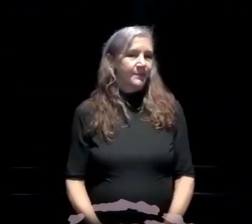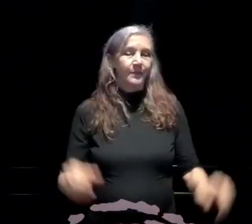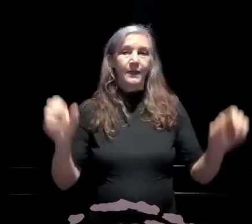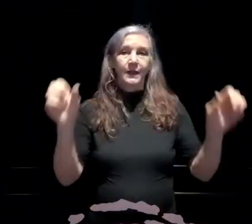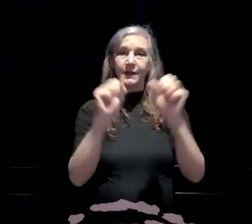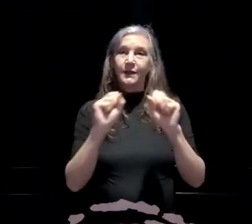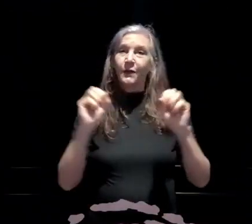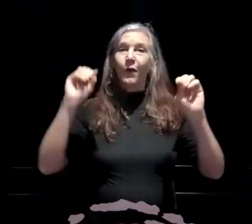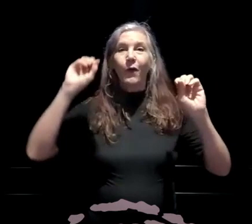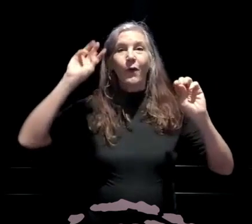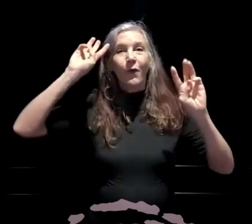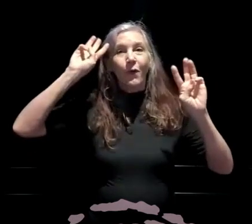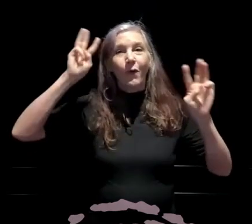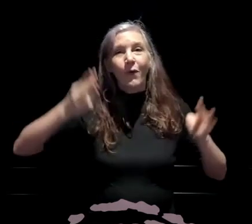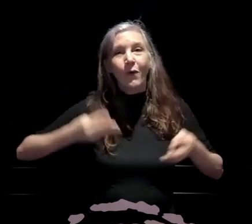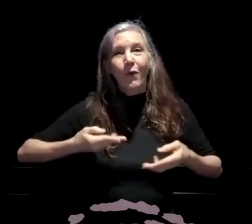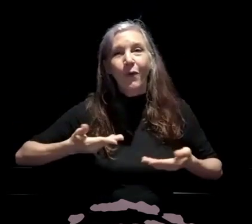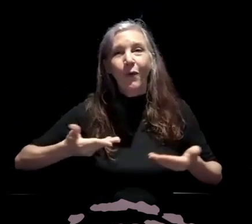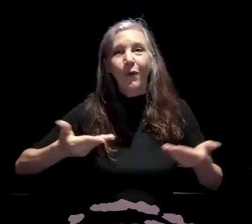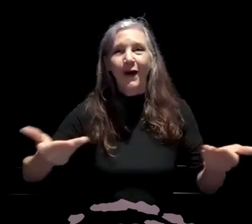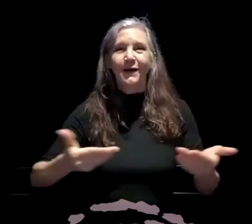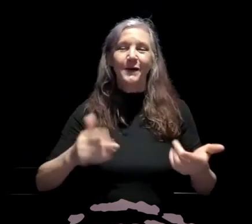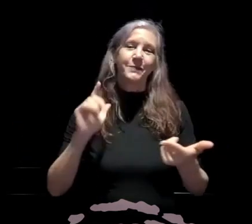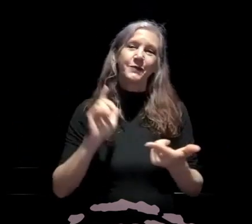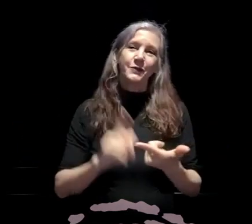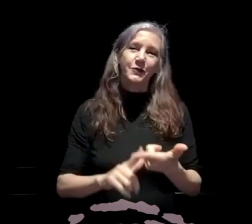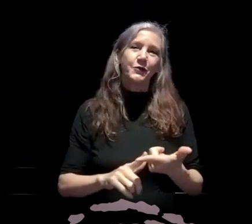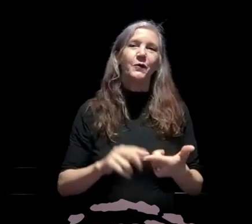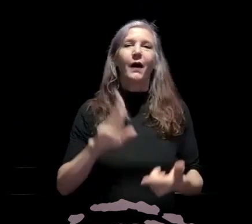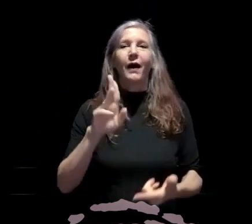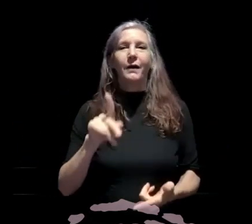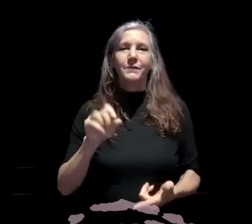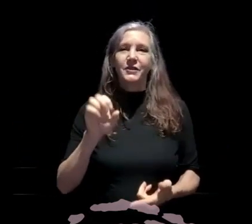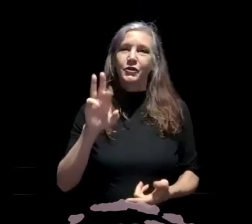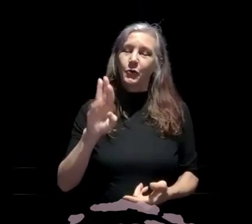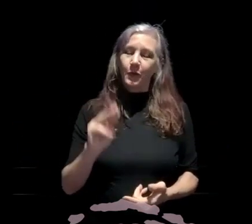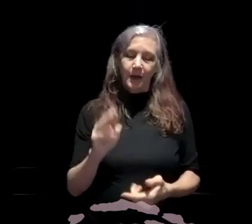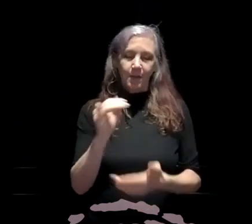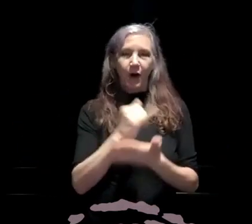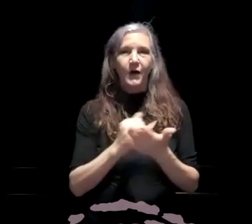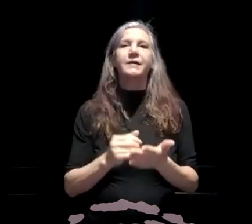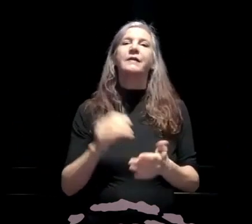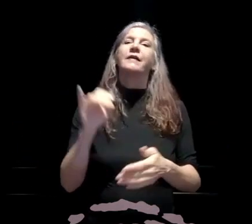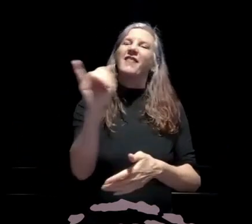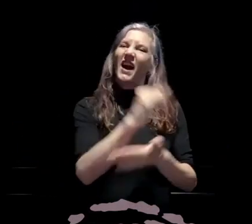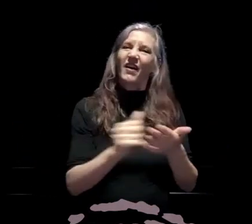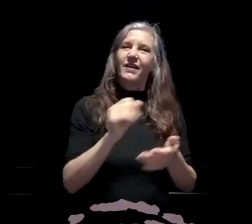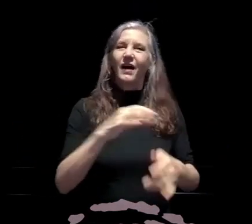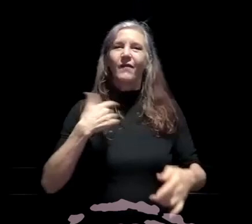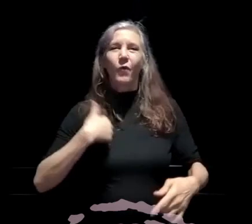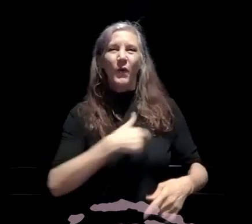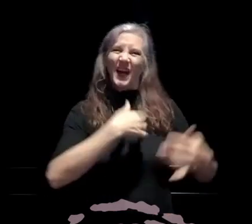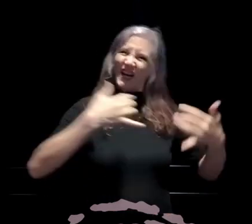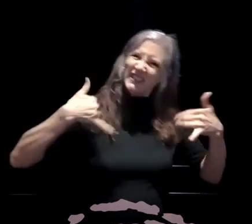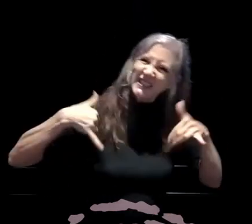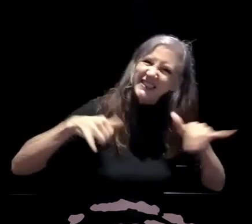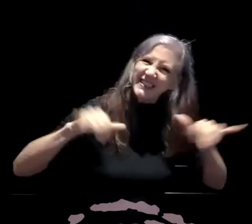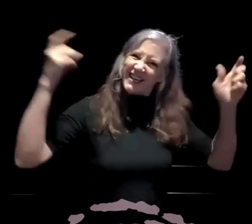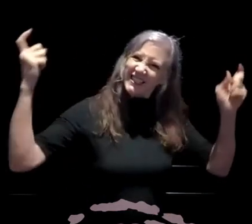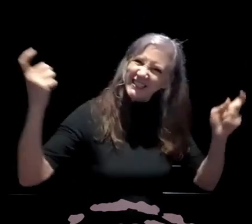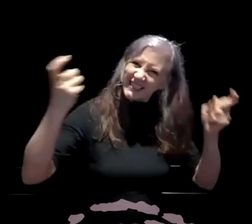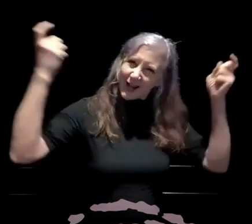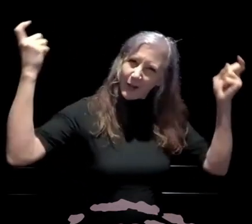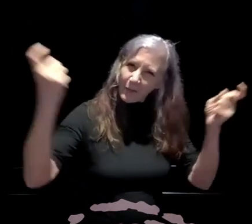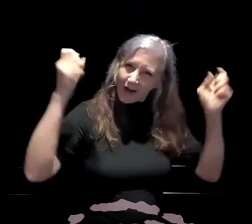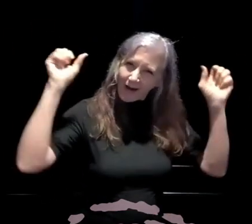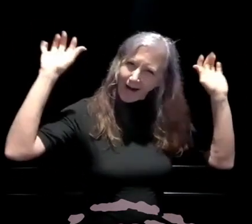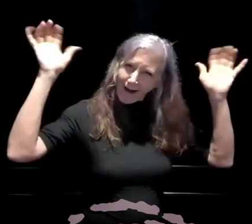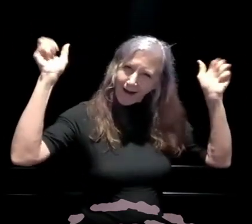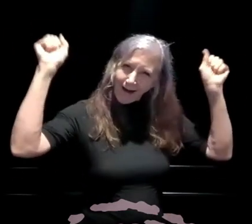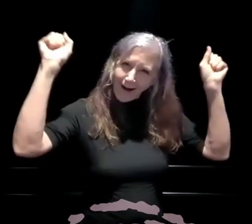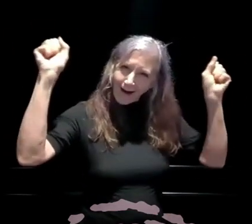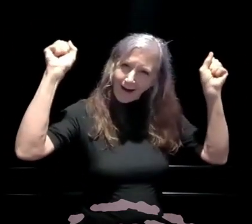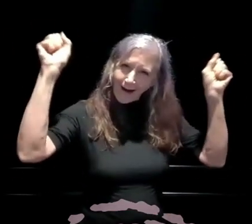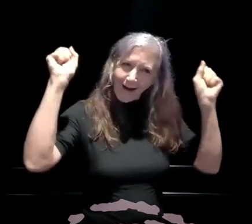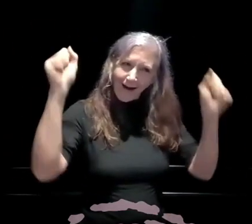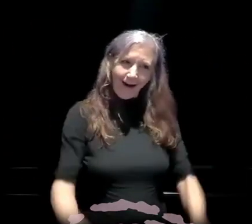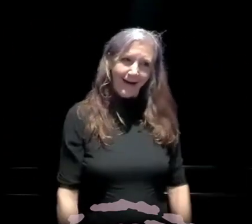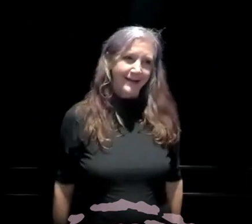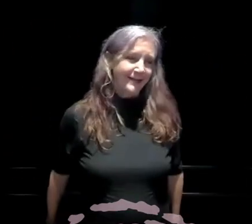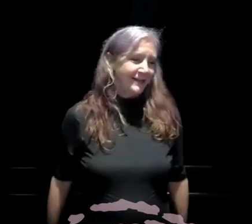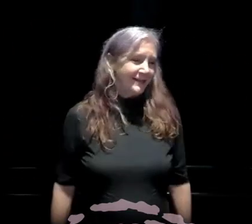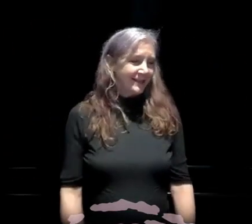So welcome to Upstream Arts, the art of we are still celebrating.